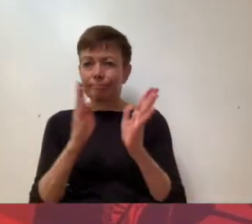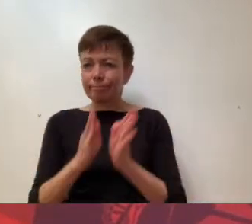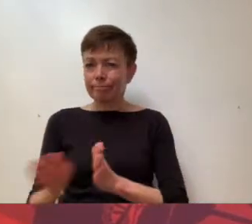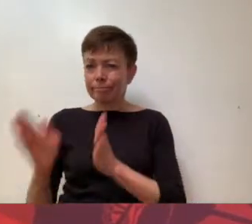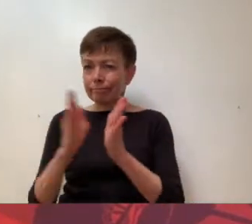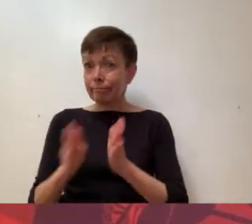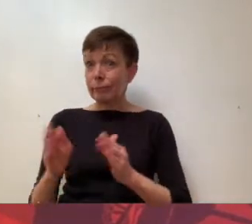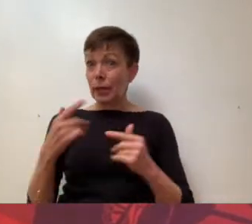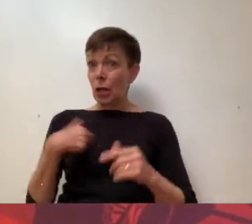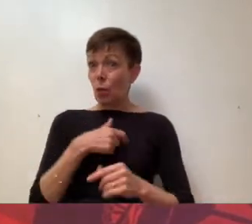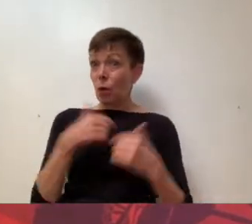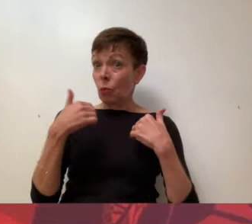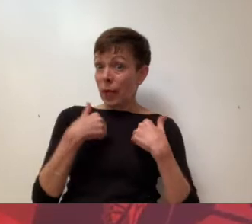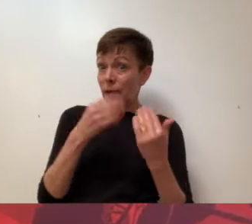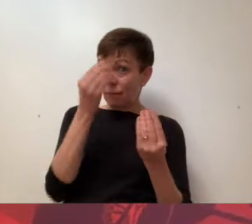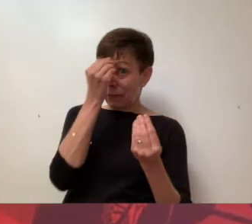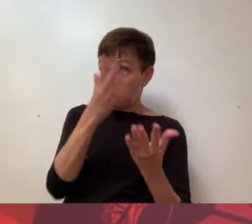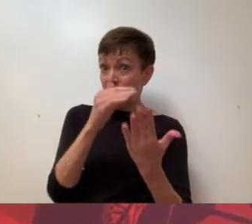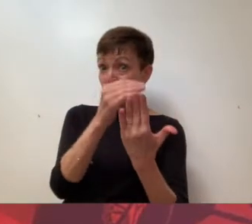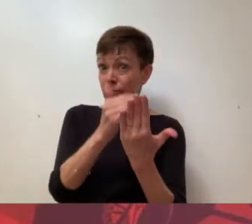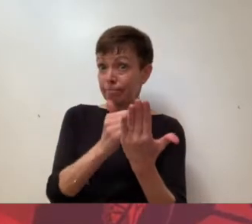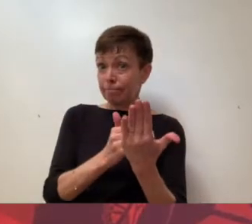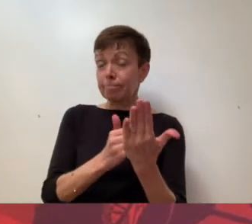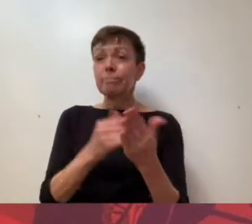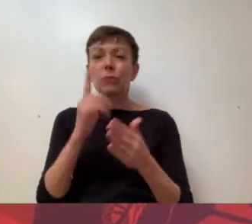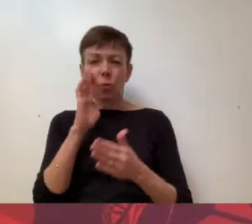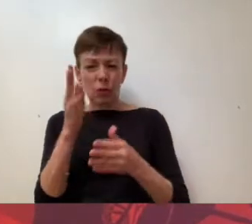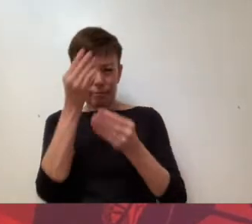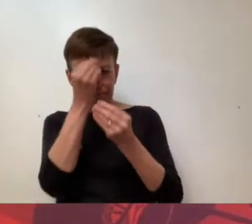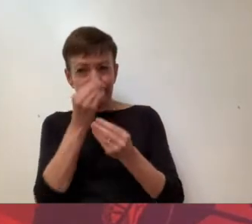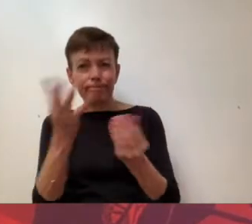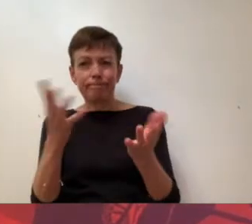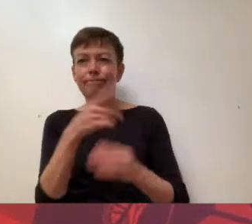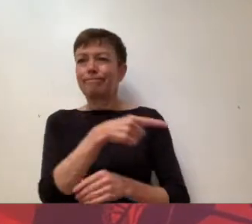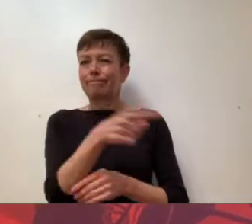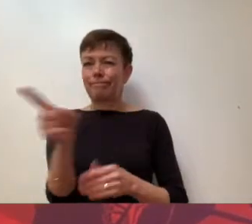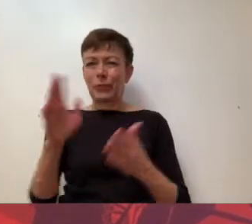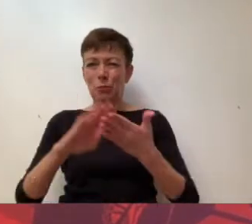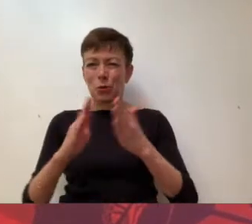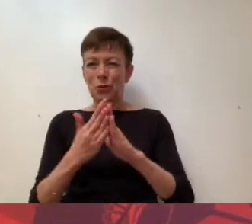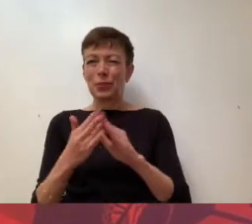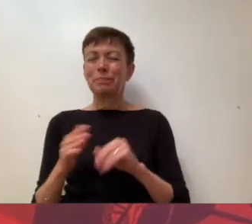as they are available. In short order when The City has information, we will make sure